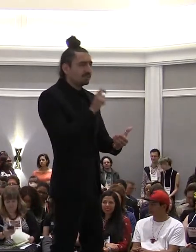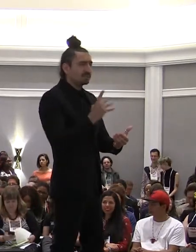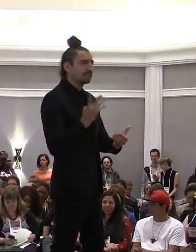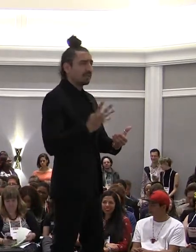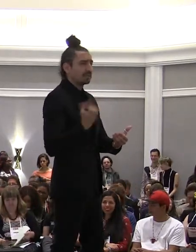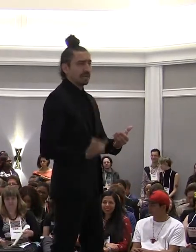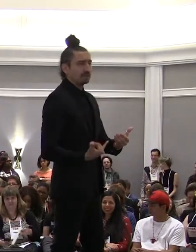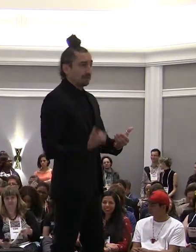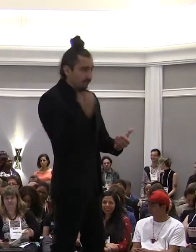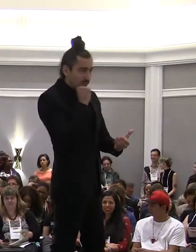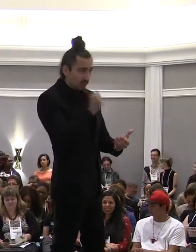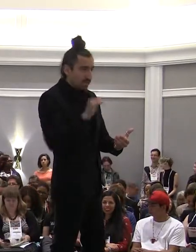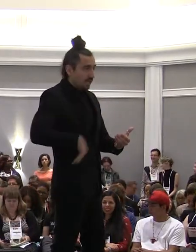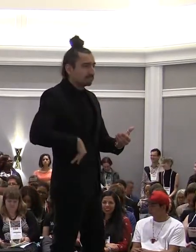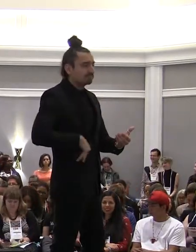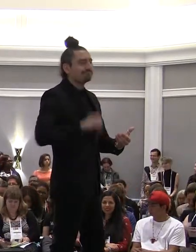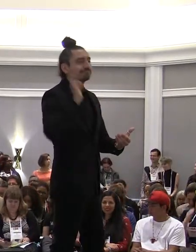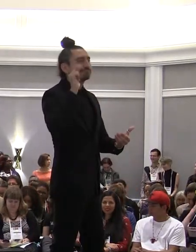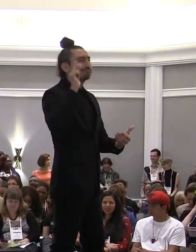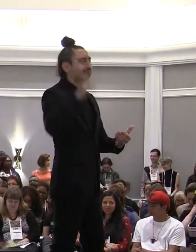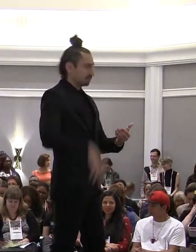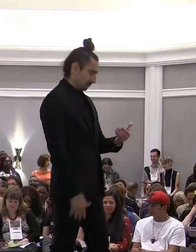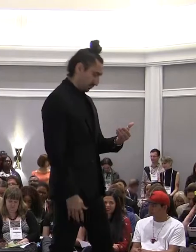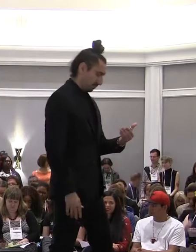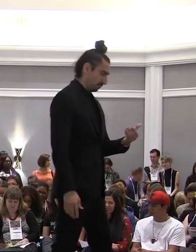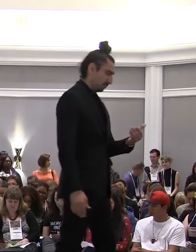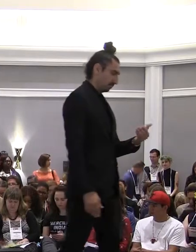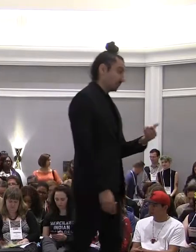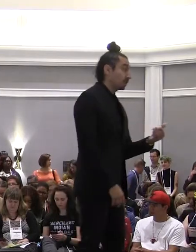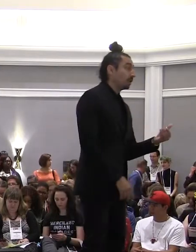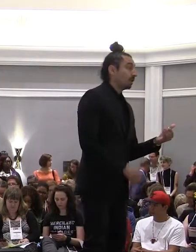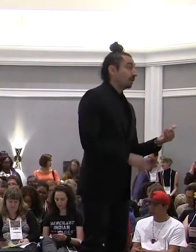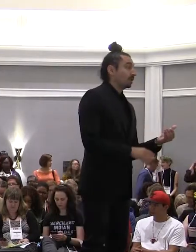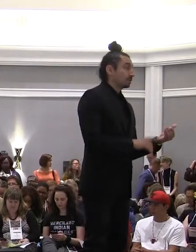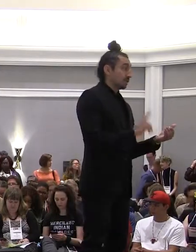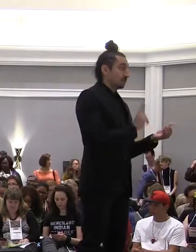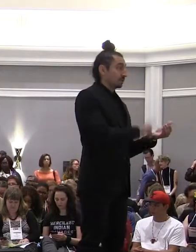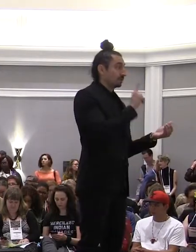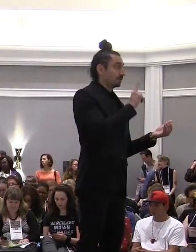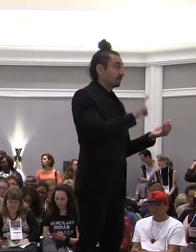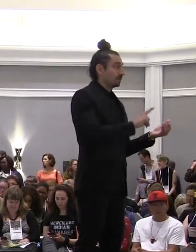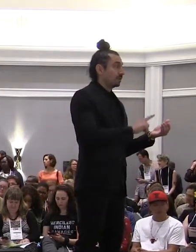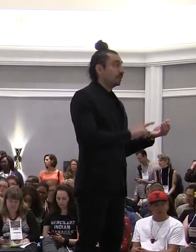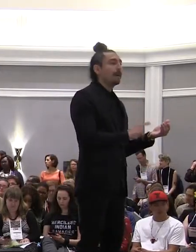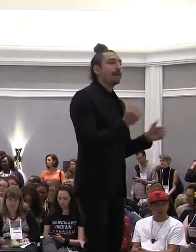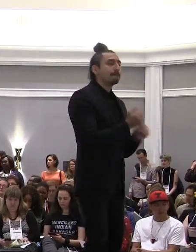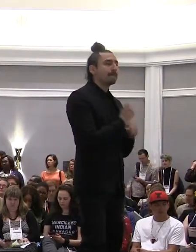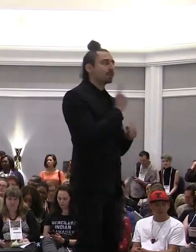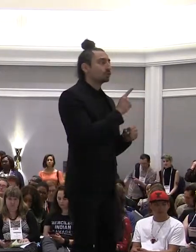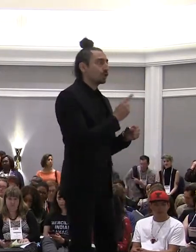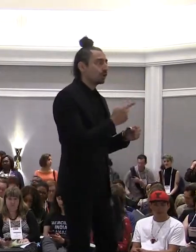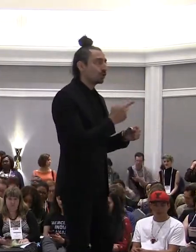There's time to download it after, just try to look on. Alright! Make sure t that you're signed in to the app.